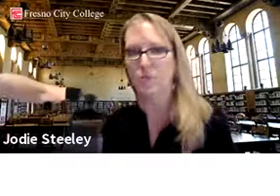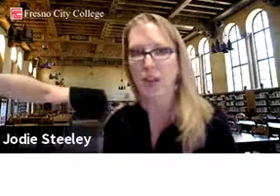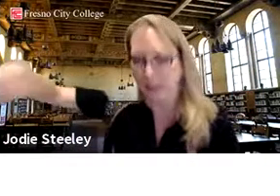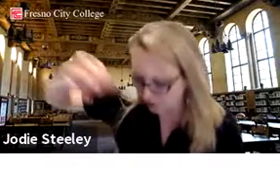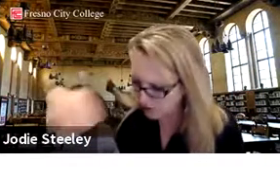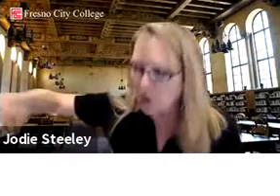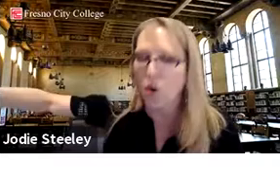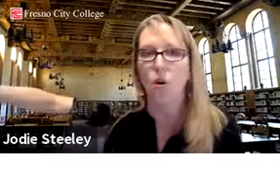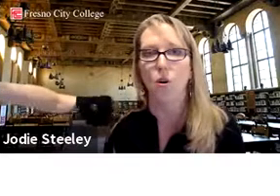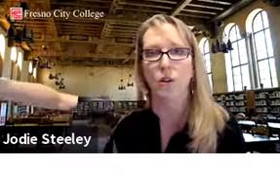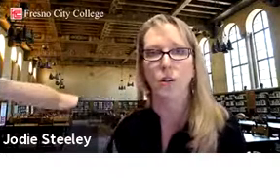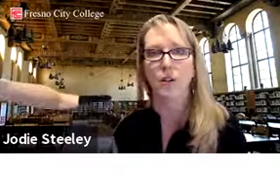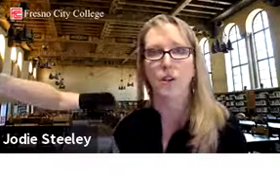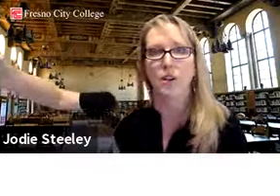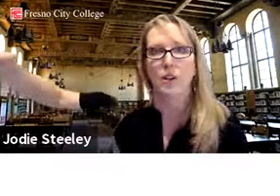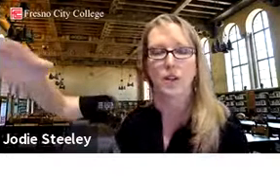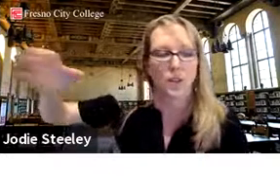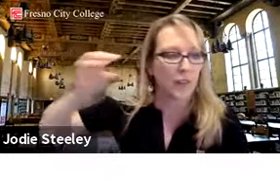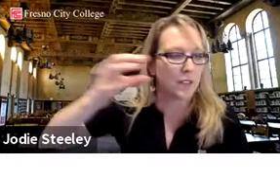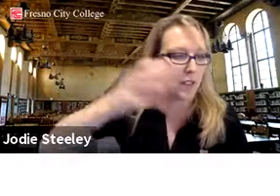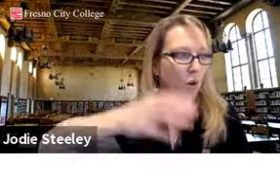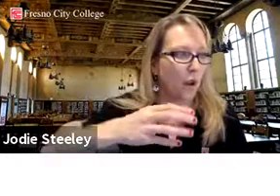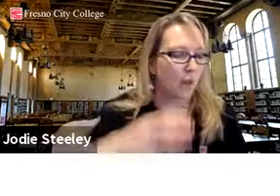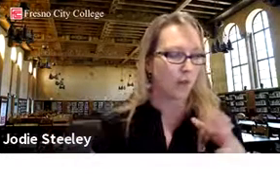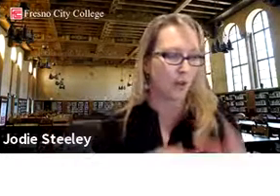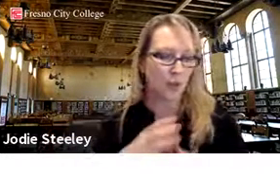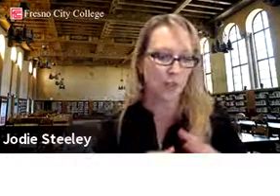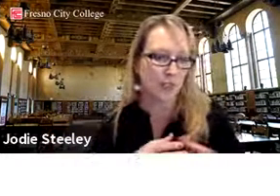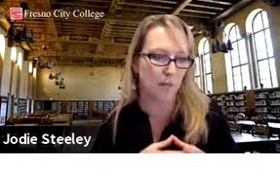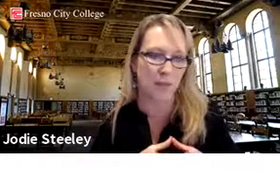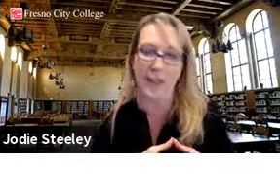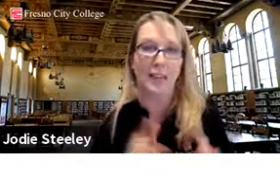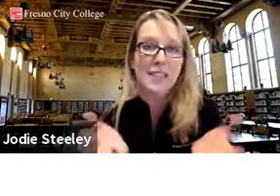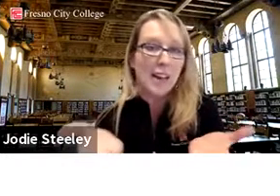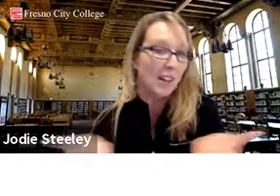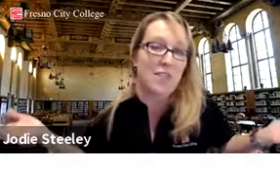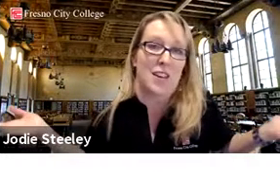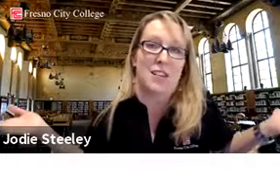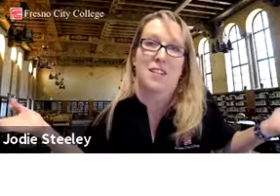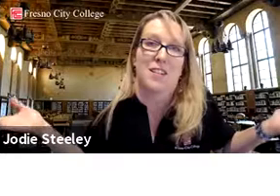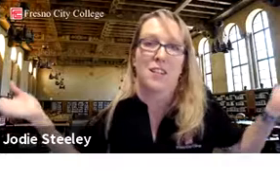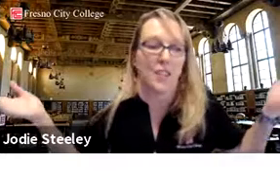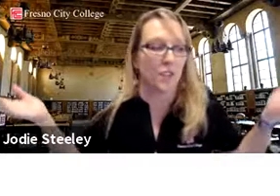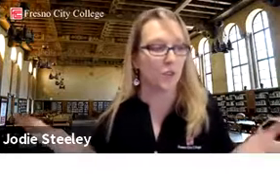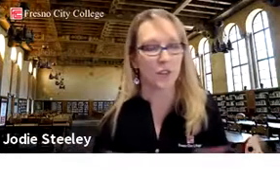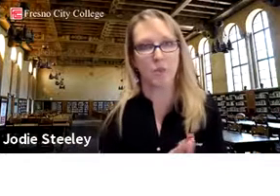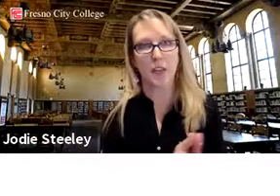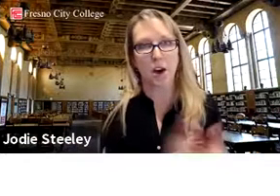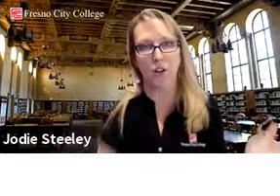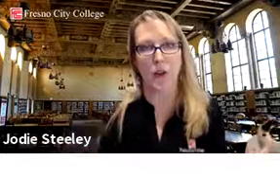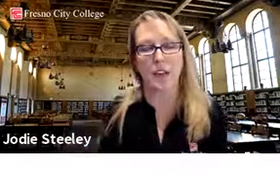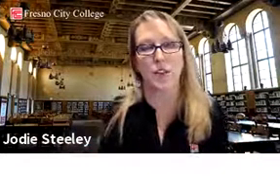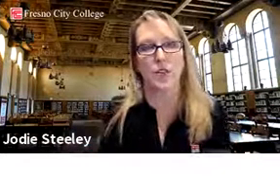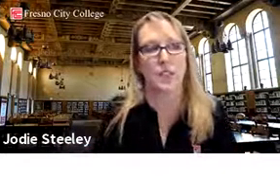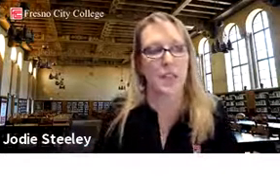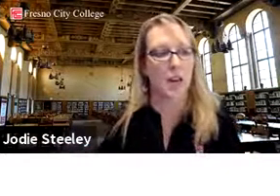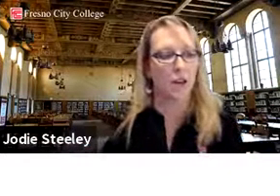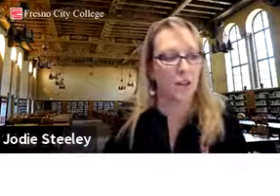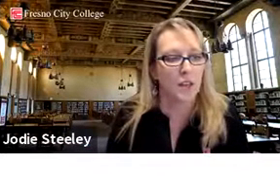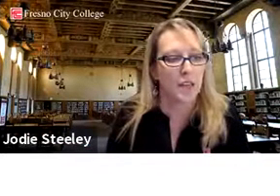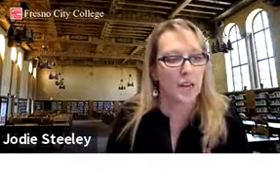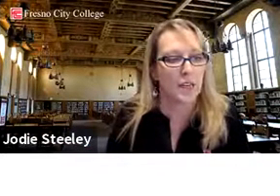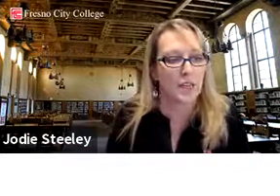objective or the goal. Okay, so if they're using something like Excel, even, you know, to assume they all know how to use Excel and